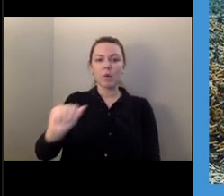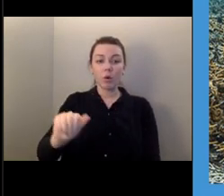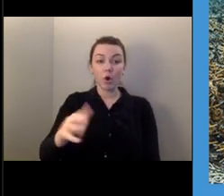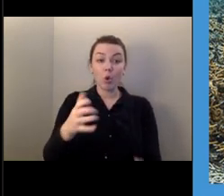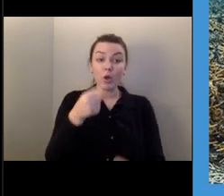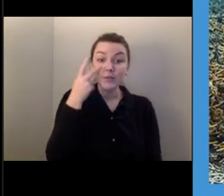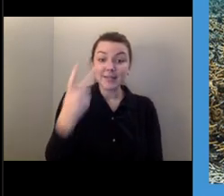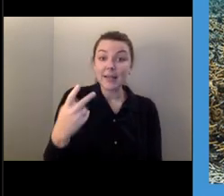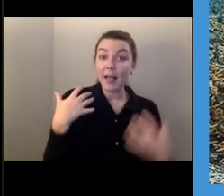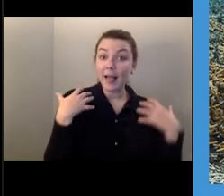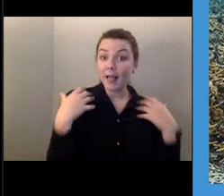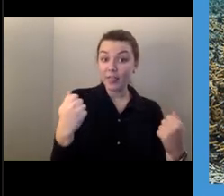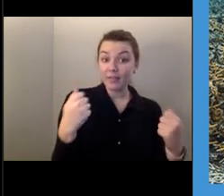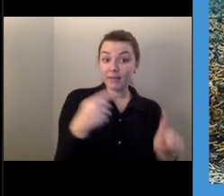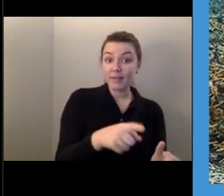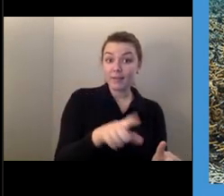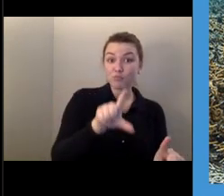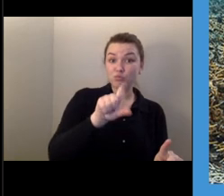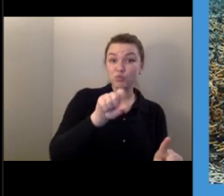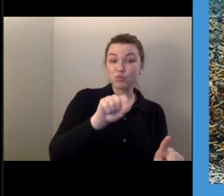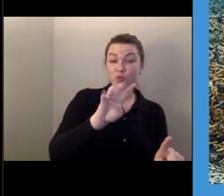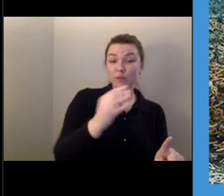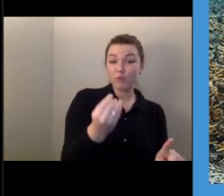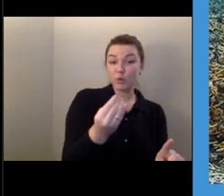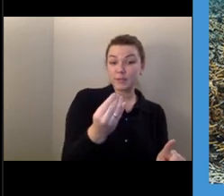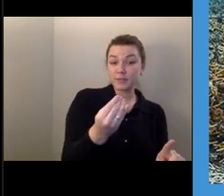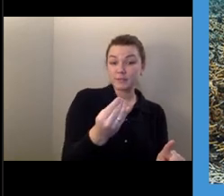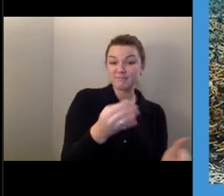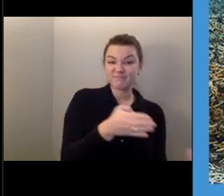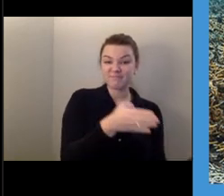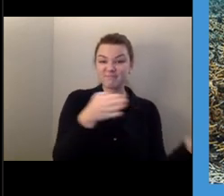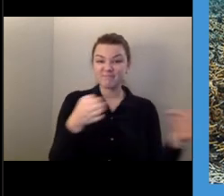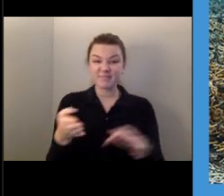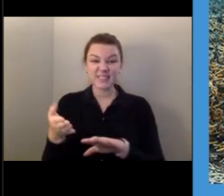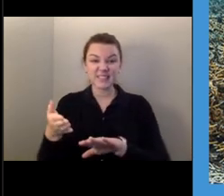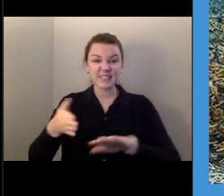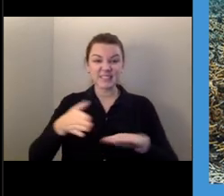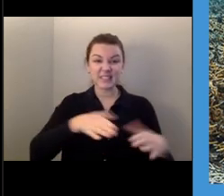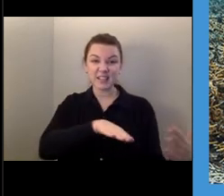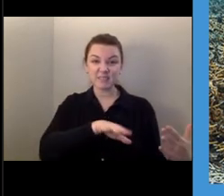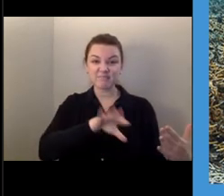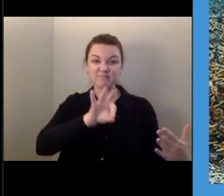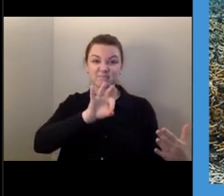in December of 2014, the dying coral reef in February of 2015,